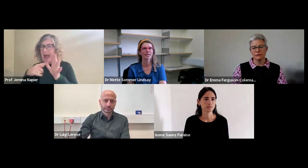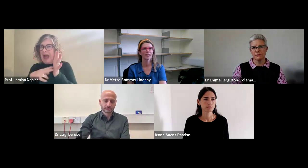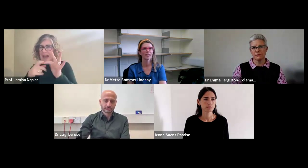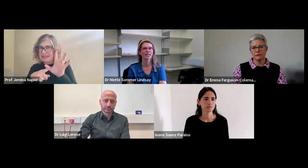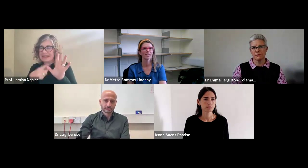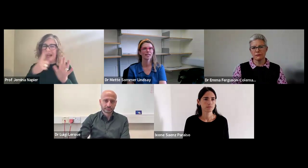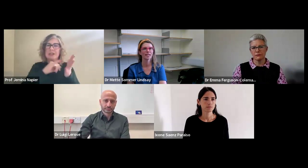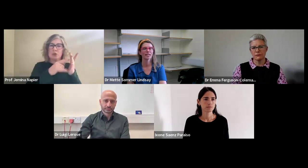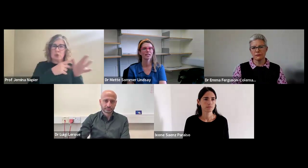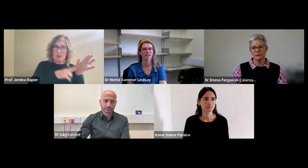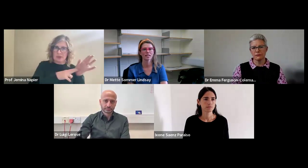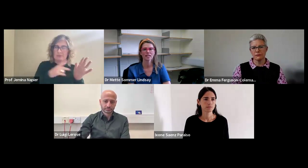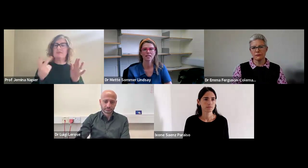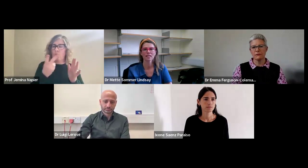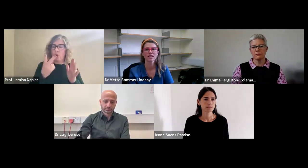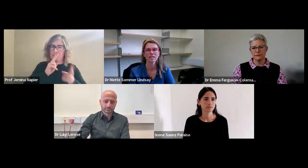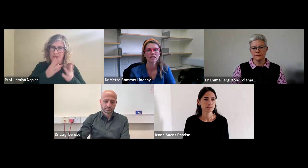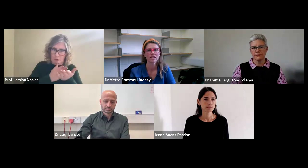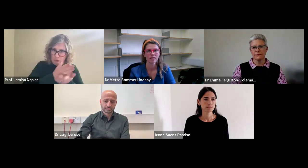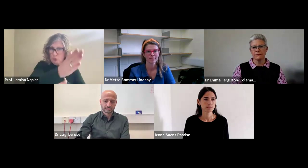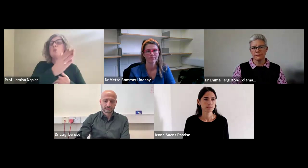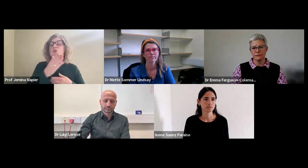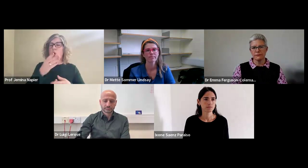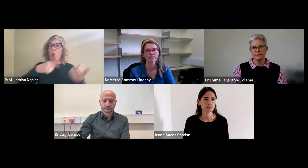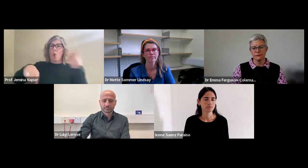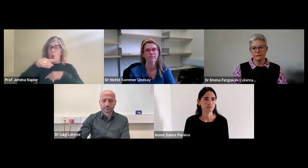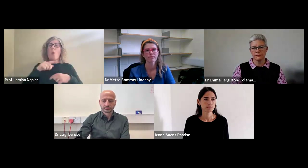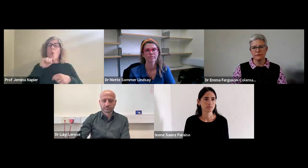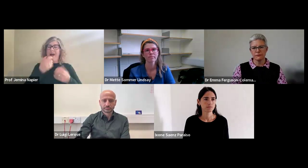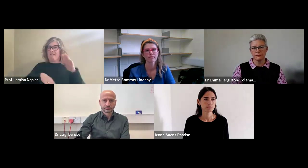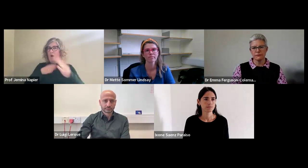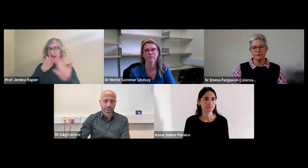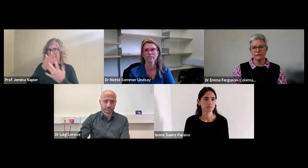taking it in turn so I'd like to thank Andy and Susan for their interpretation and their work